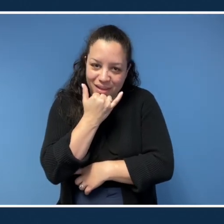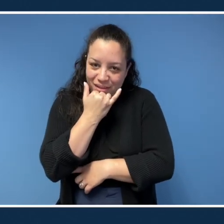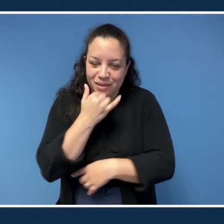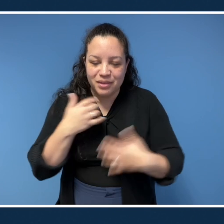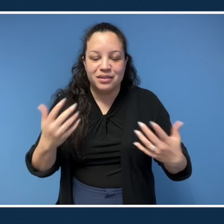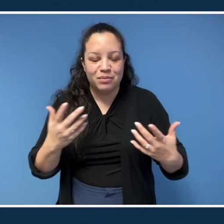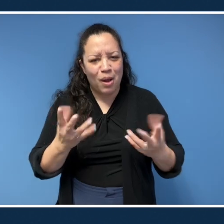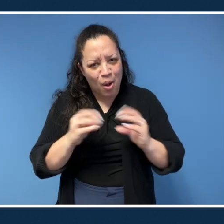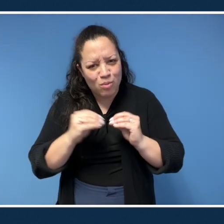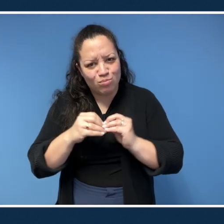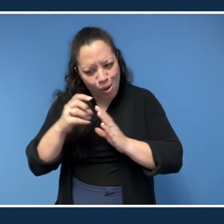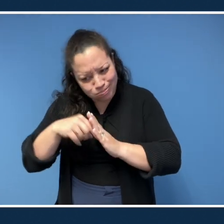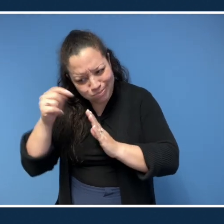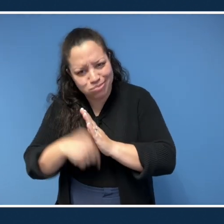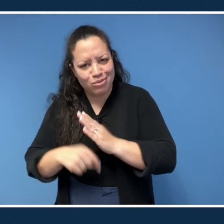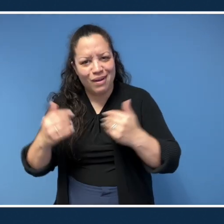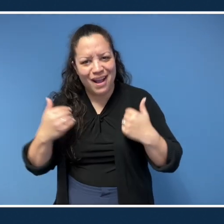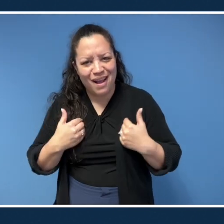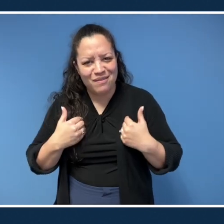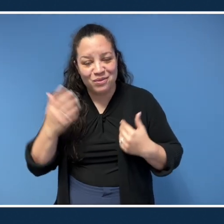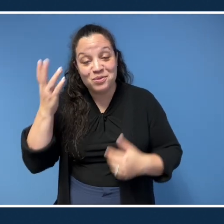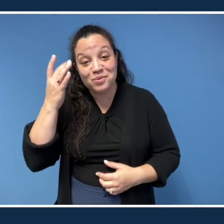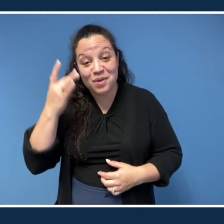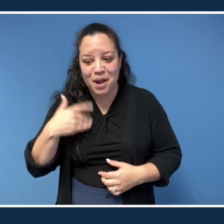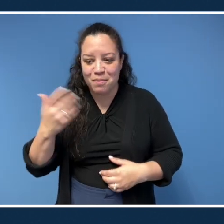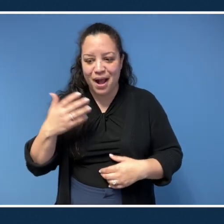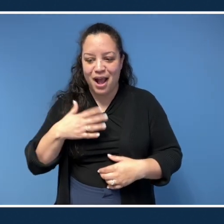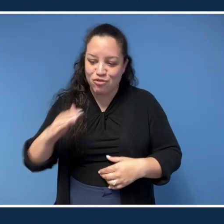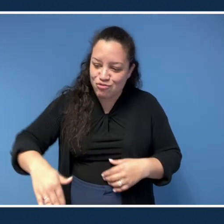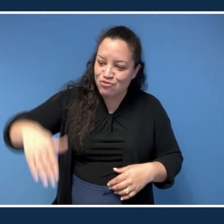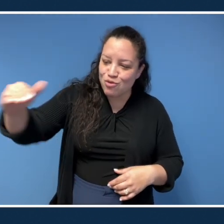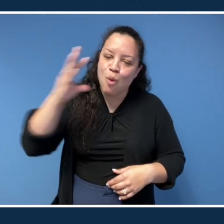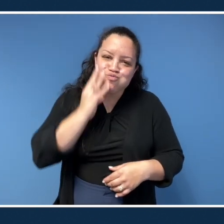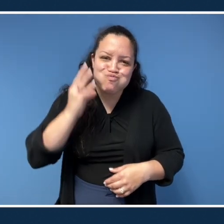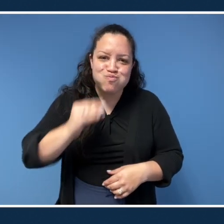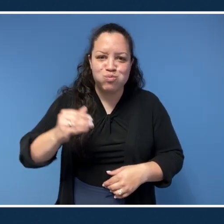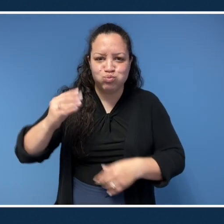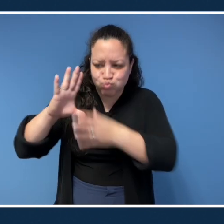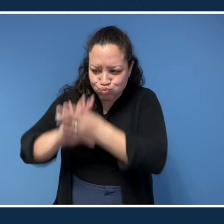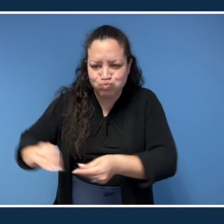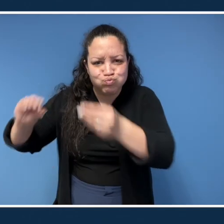for me as well too, because I grew up in a household where I heard a lot of stories. So by history was passed down in my